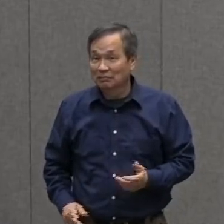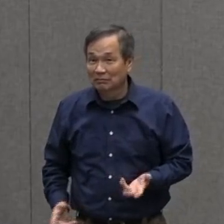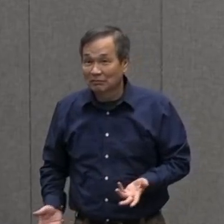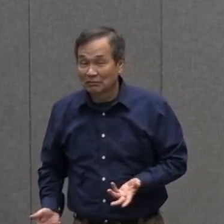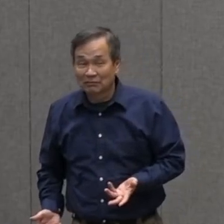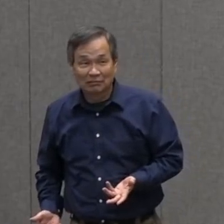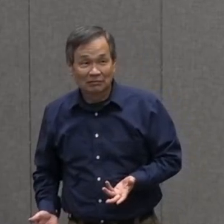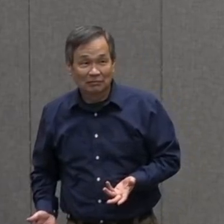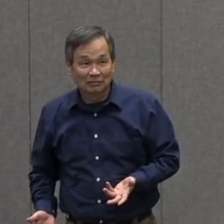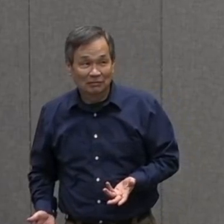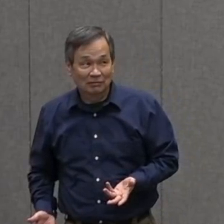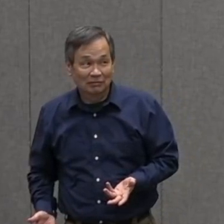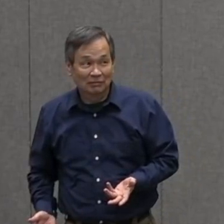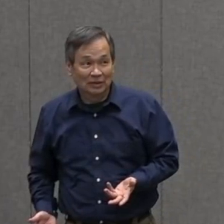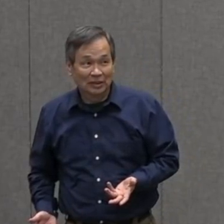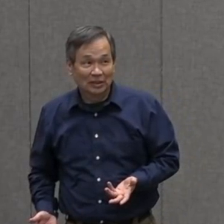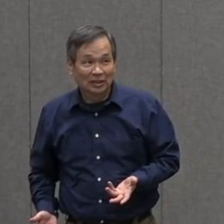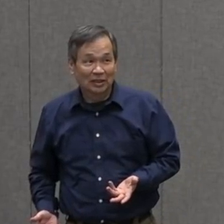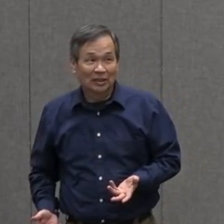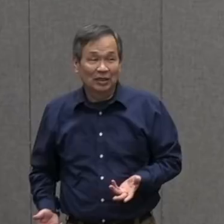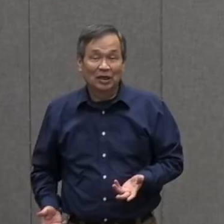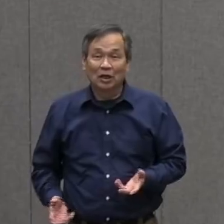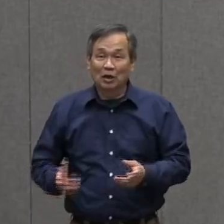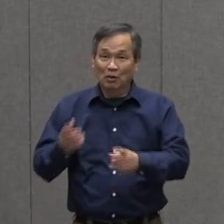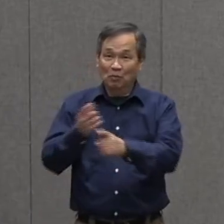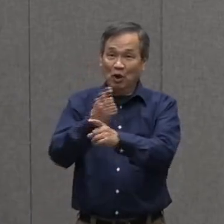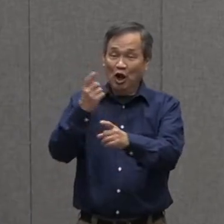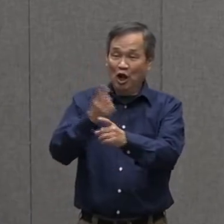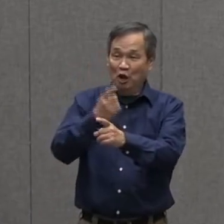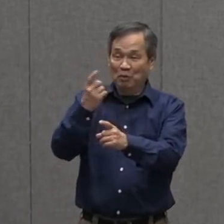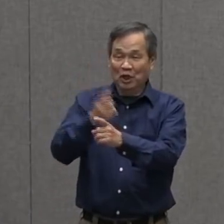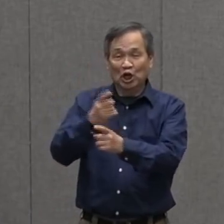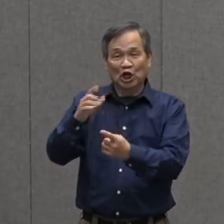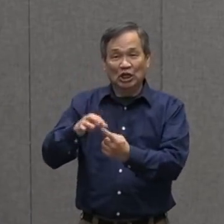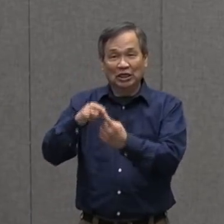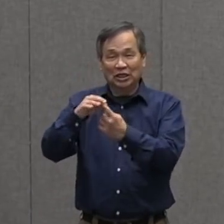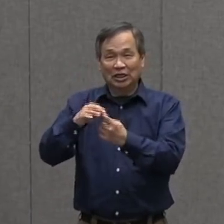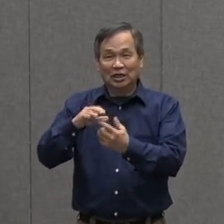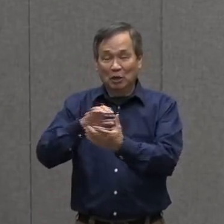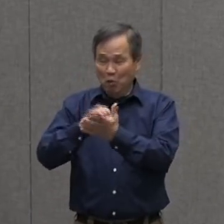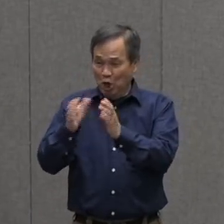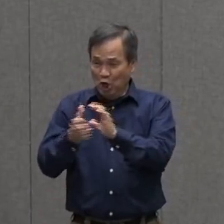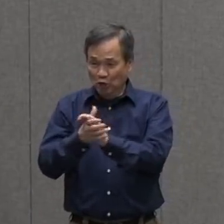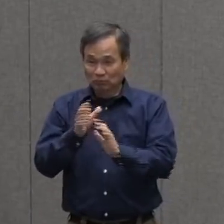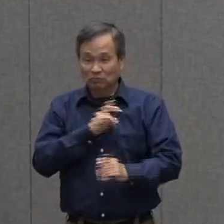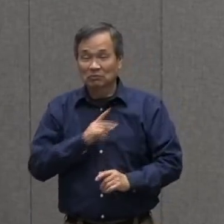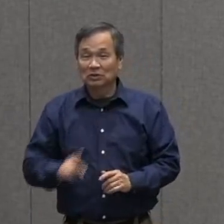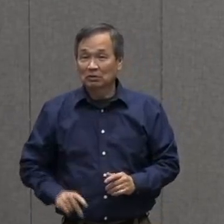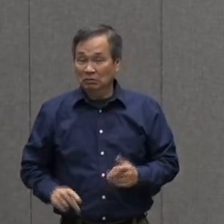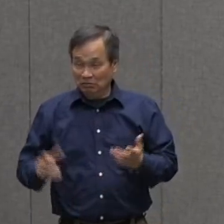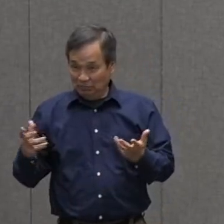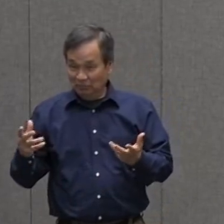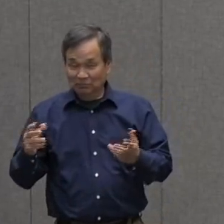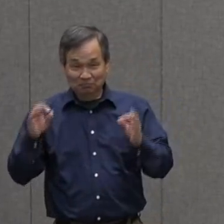That is a proper noun. Yeah, Mrs. Kay got it. She's gonna do her circles.